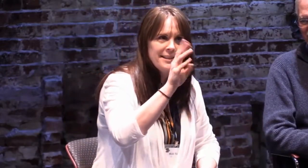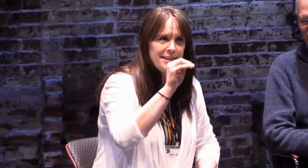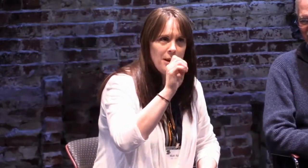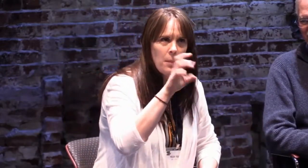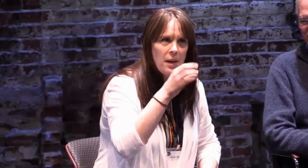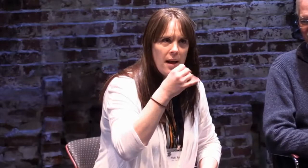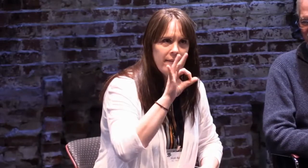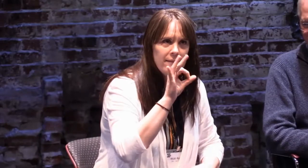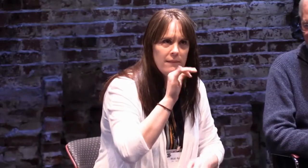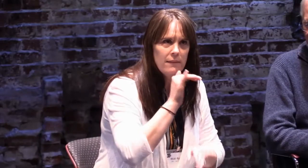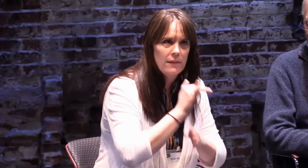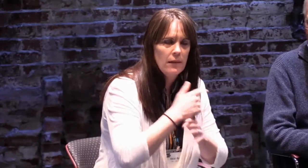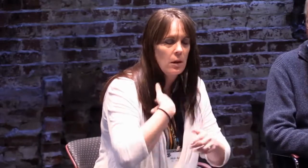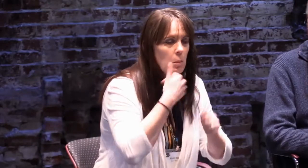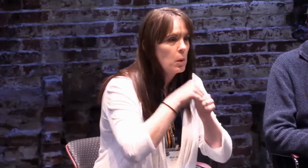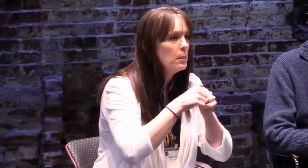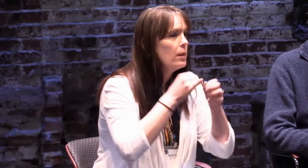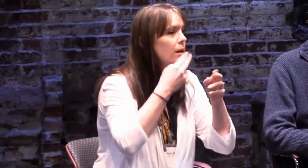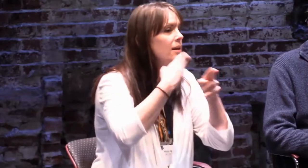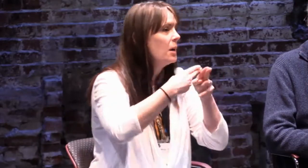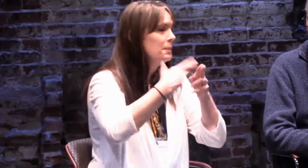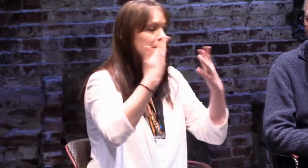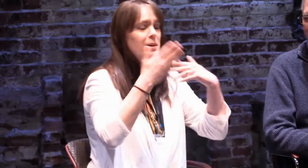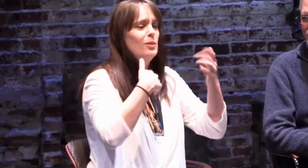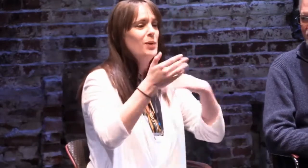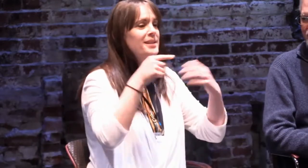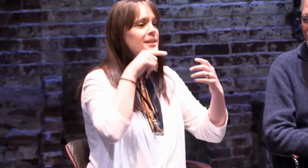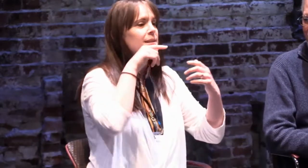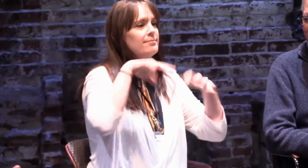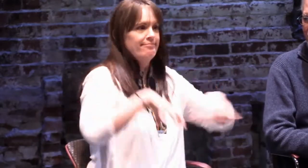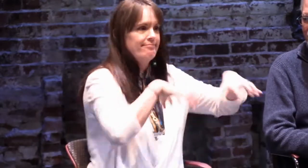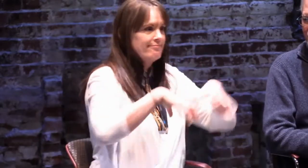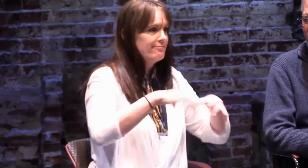or A Midsummer Night's, whatever you call it,